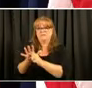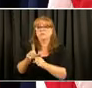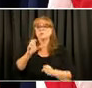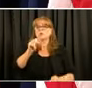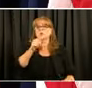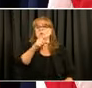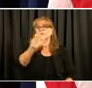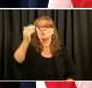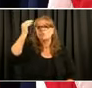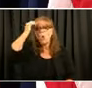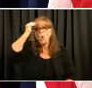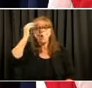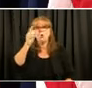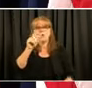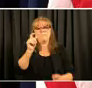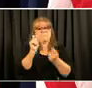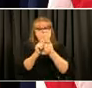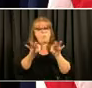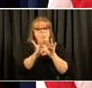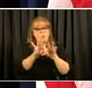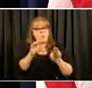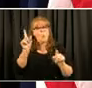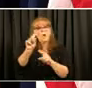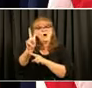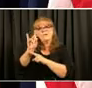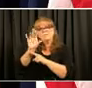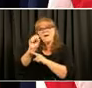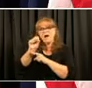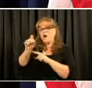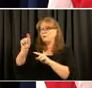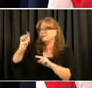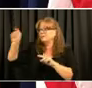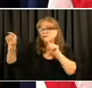a few weeks ago we saw some encouraging signs our positivity rate and hospitalization rate